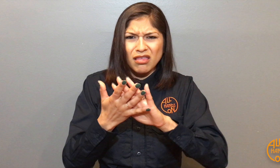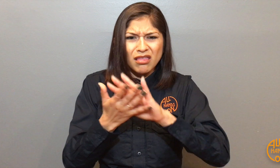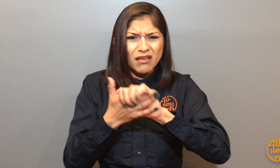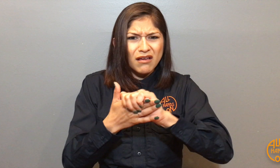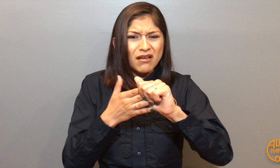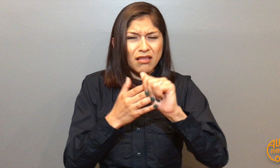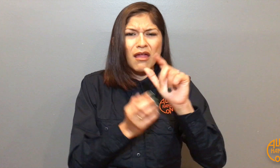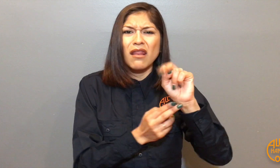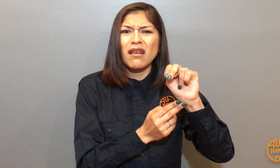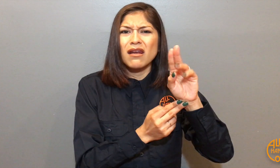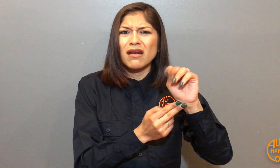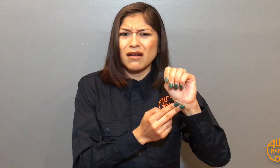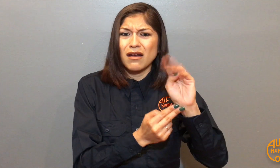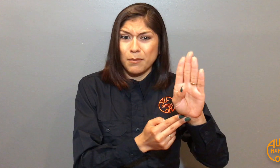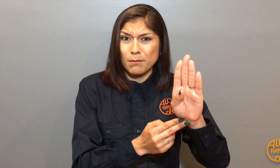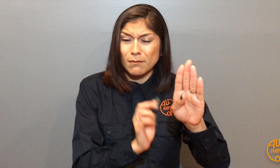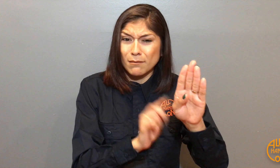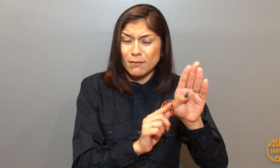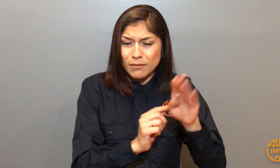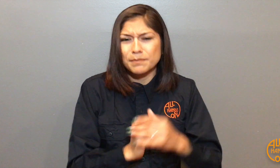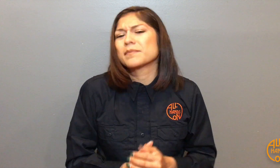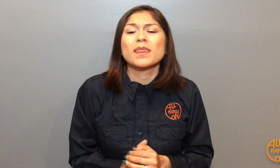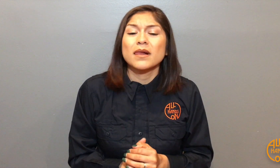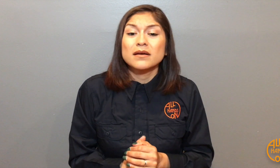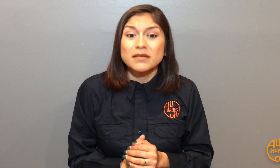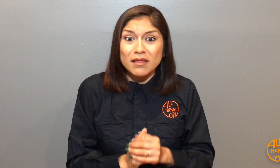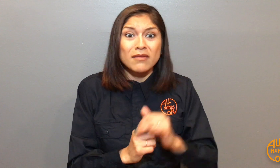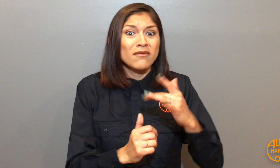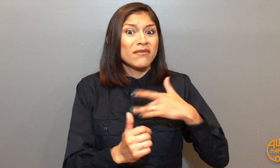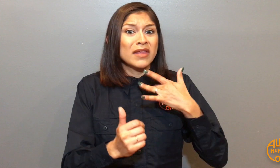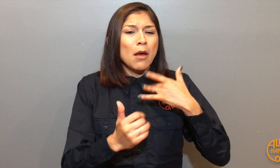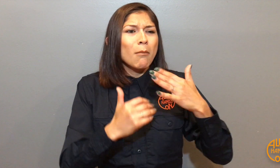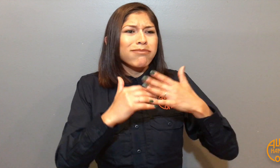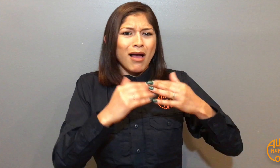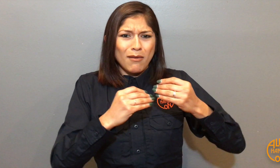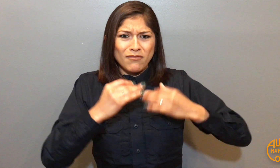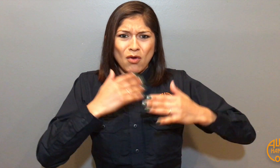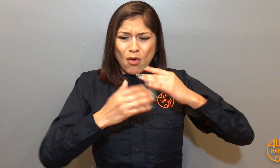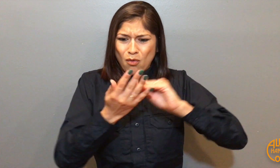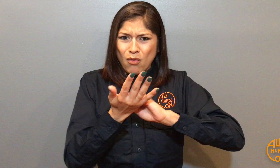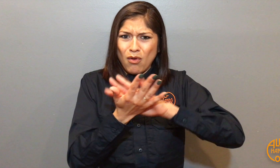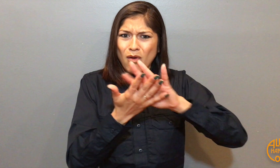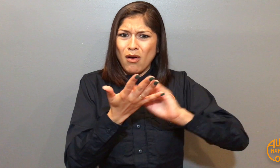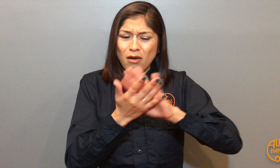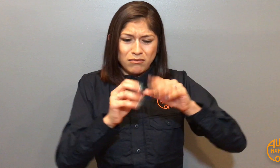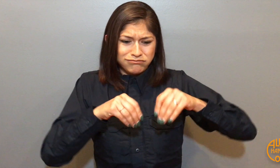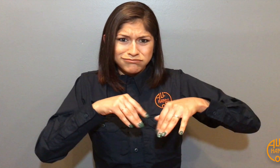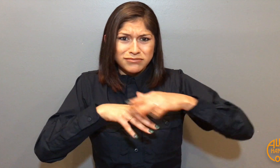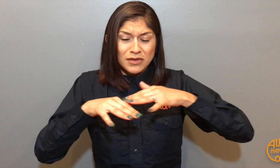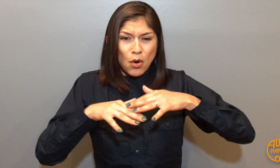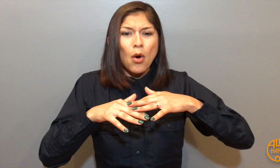numbness in your fingertips and your extremities the blood flow is limited to